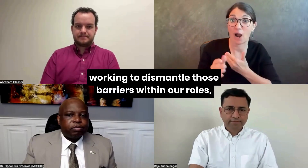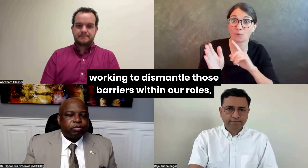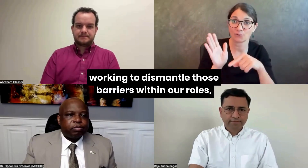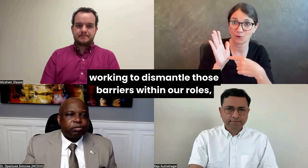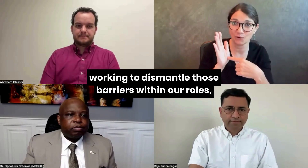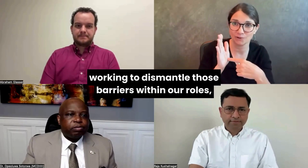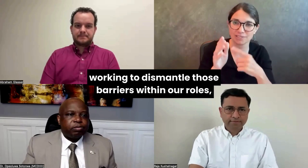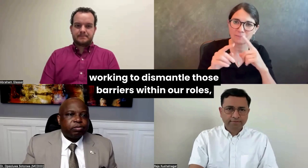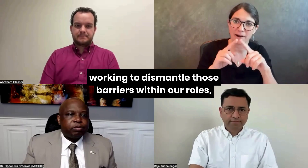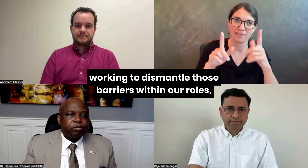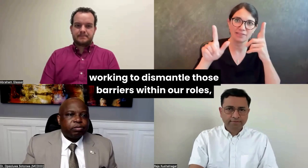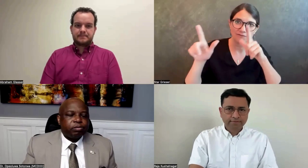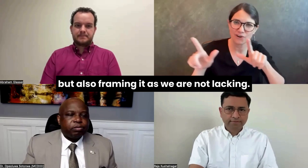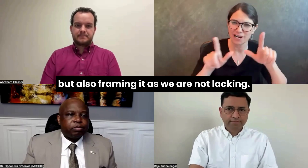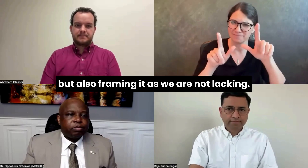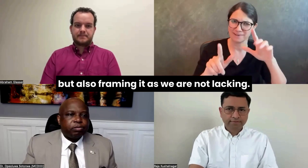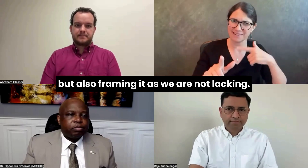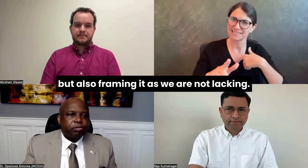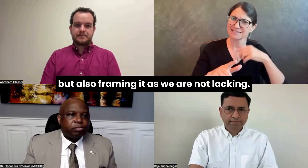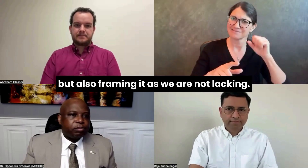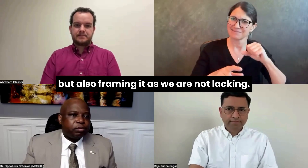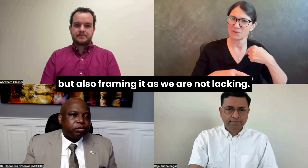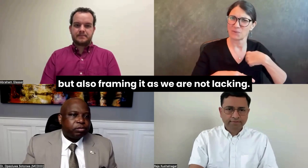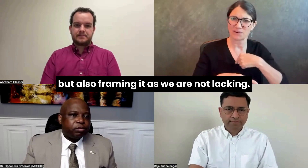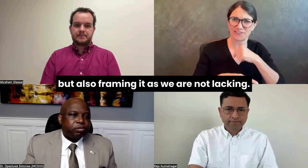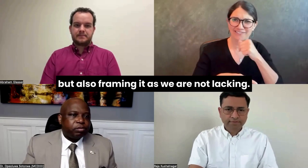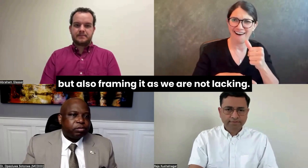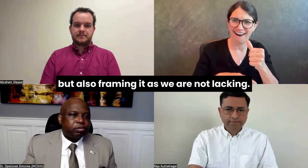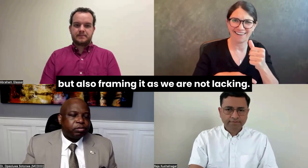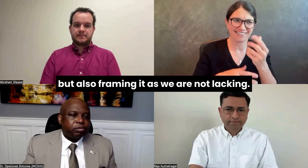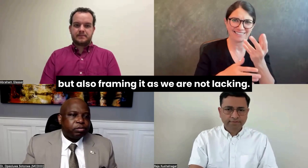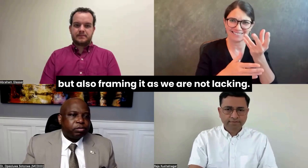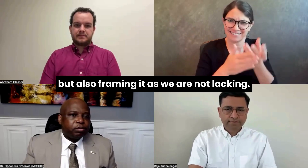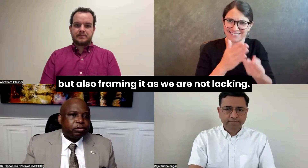but also framing it as we are not lacking.